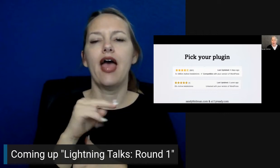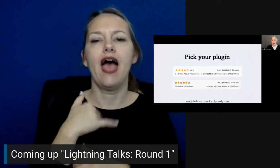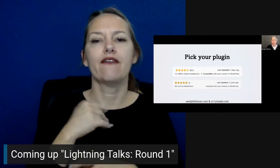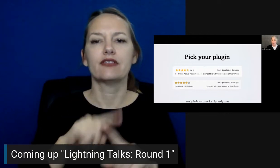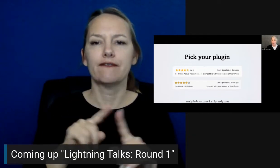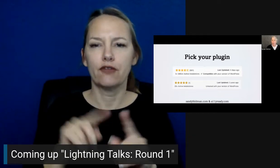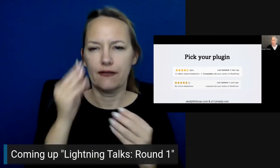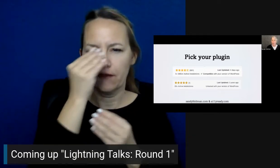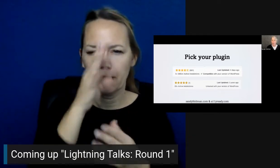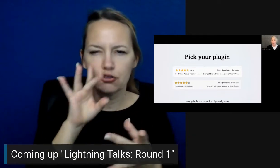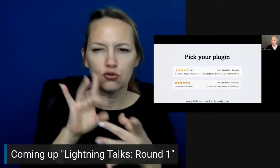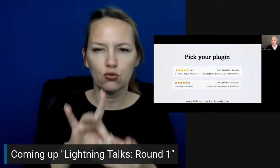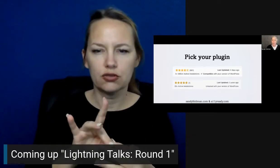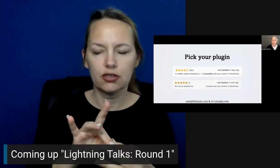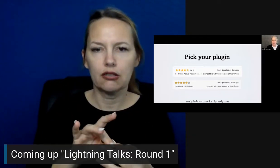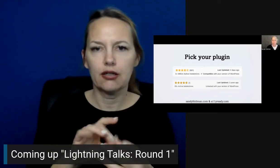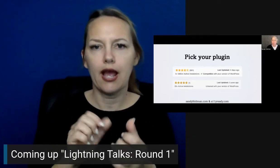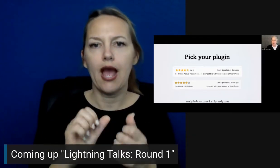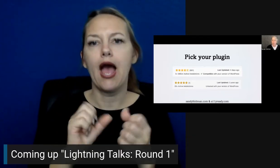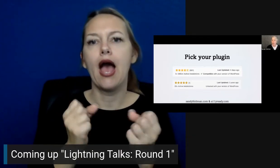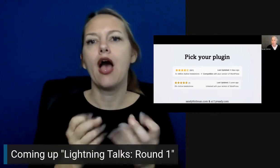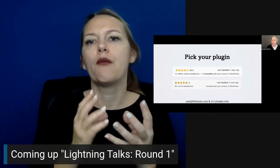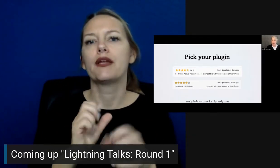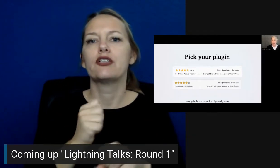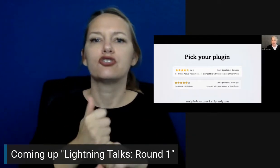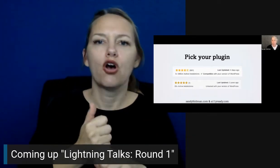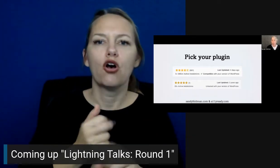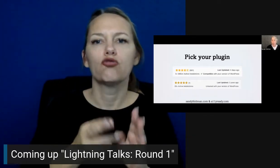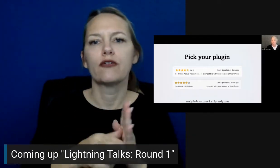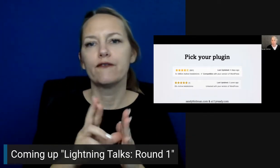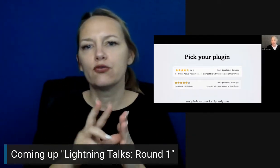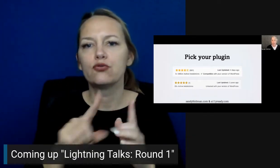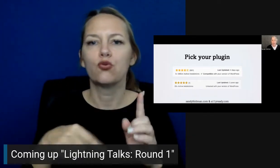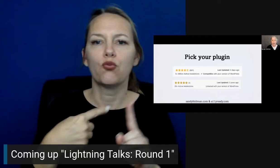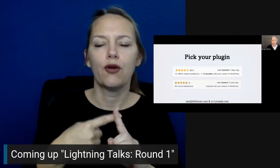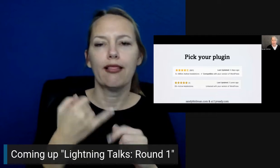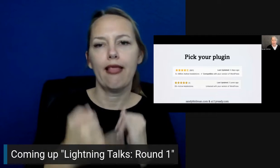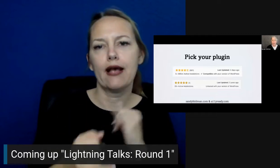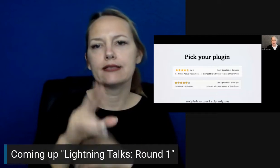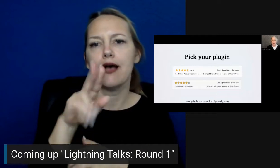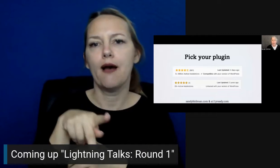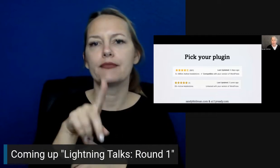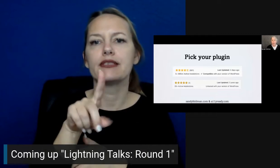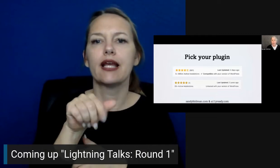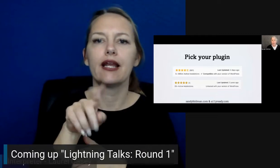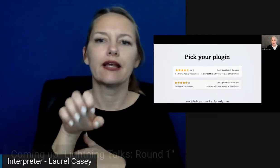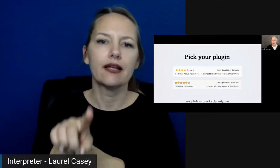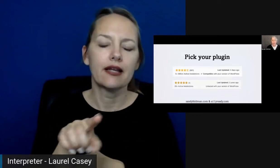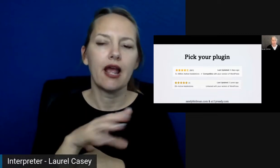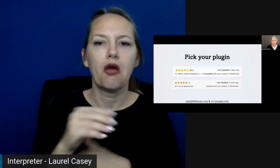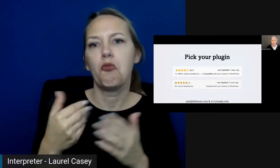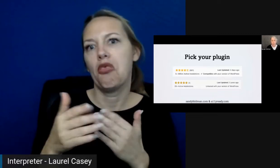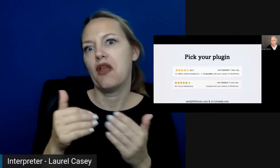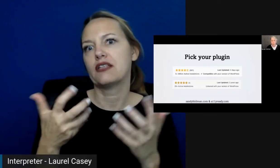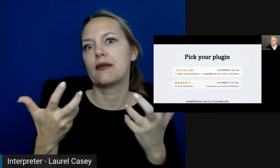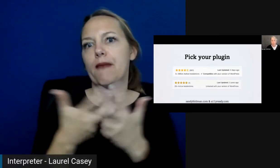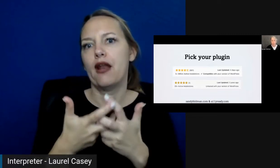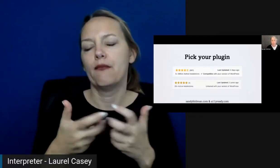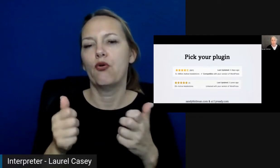How many installs there are, reviews, when it was last updated and whether or not it's compatible with your version of word press.